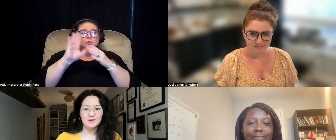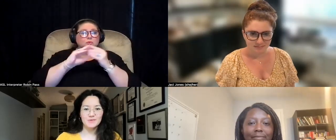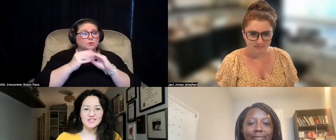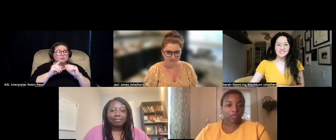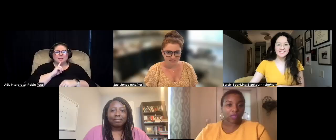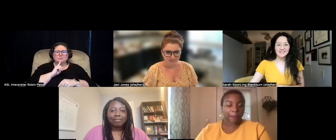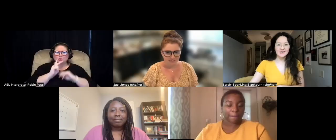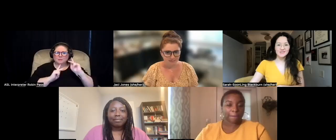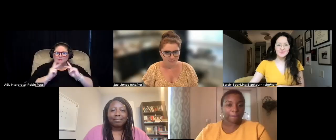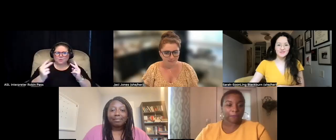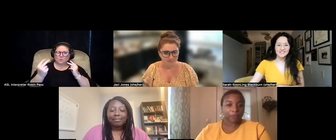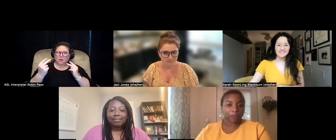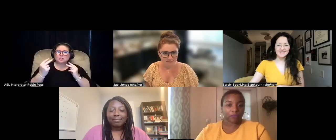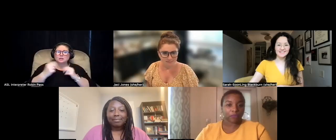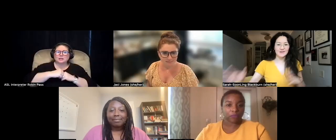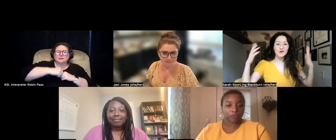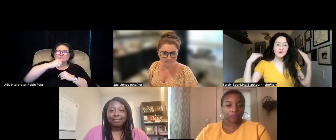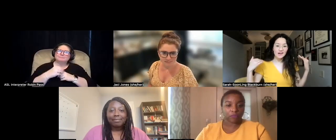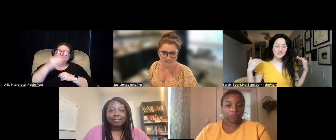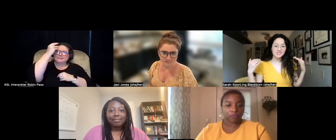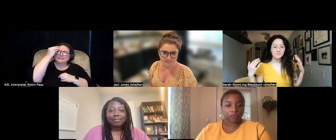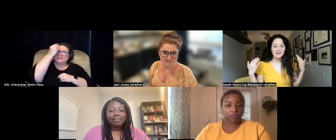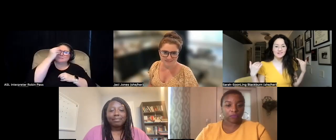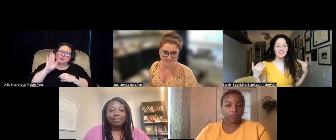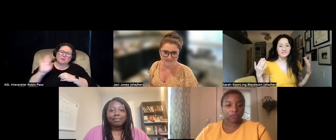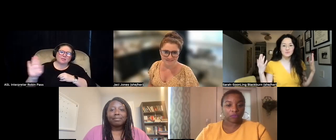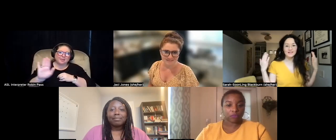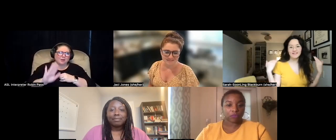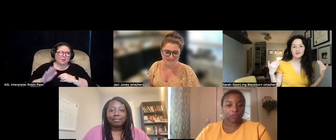watching they are also reflecting on their own knowledge background knowledge when they've heard